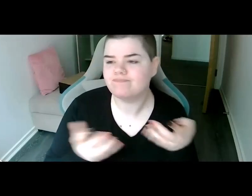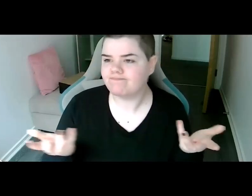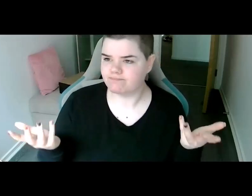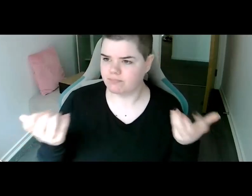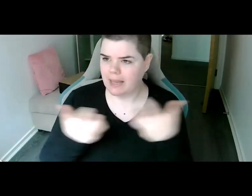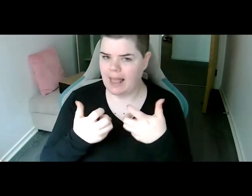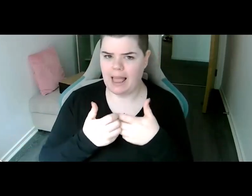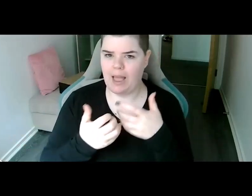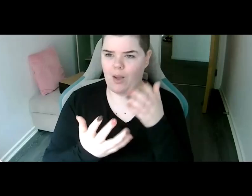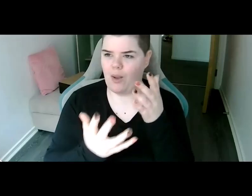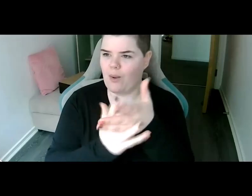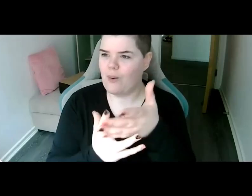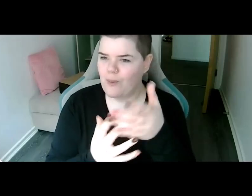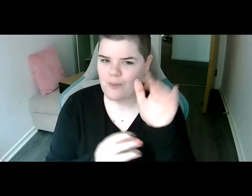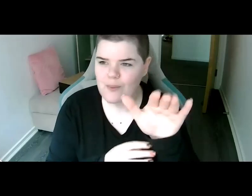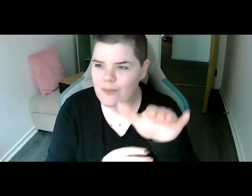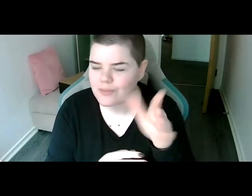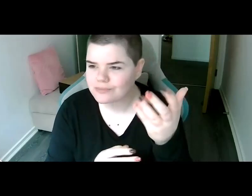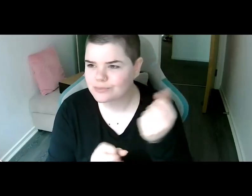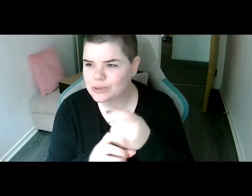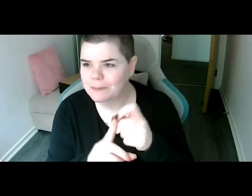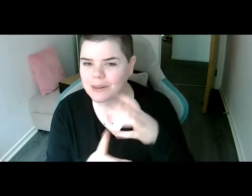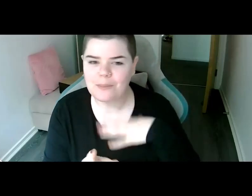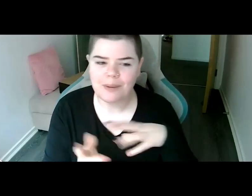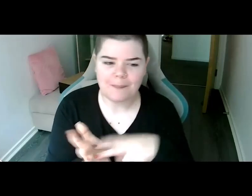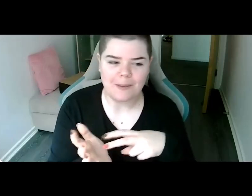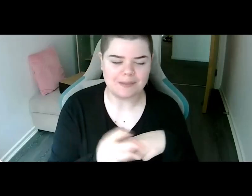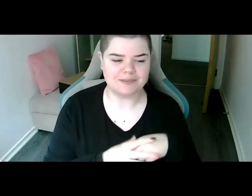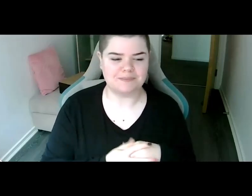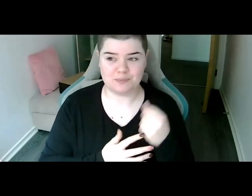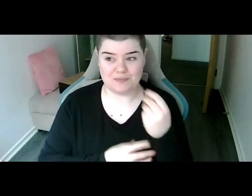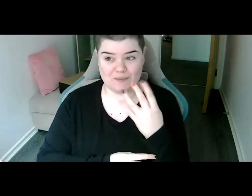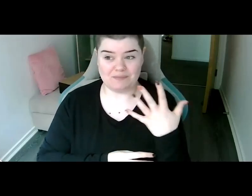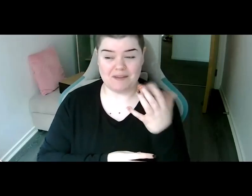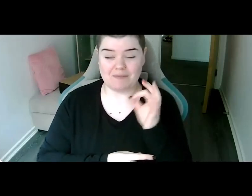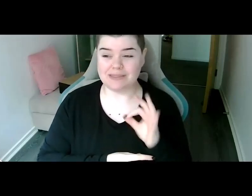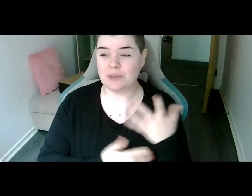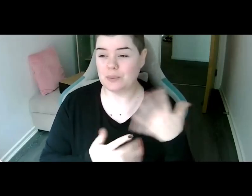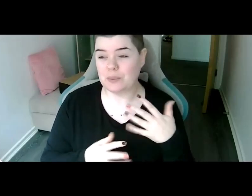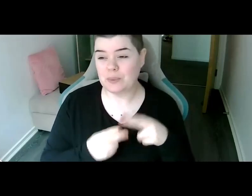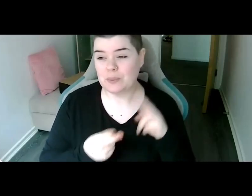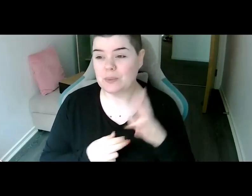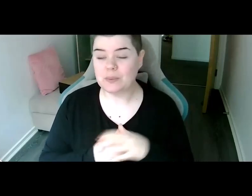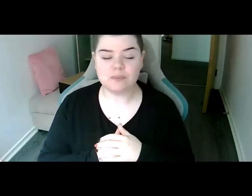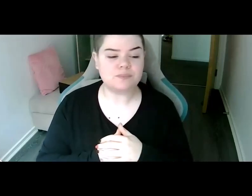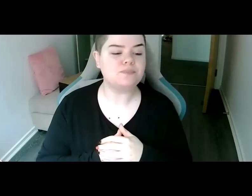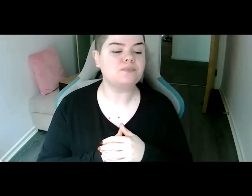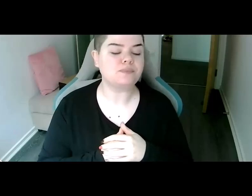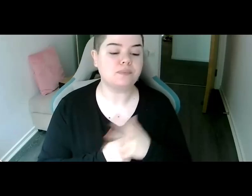can't access the phone lines that lots of GP surgeries installed to make appointments, so they have to go there themselves.